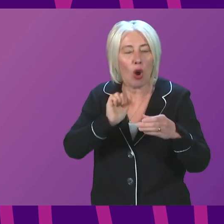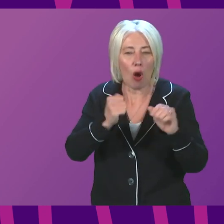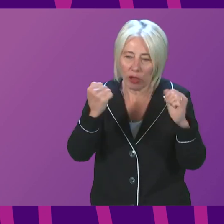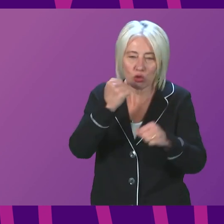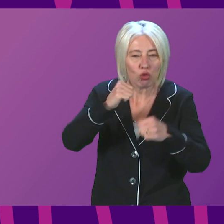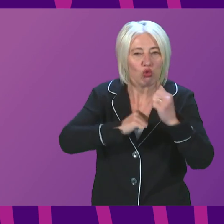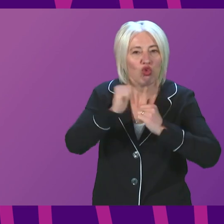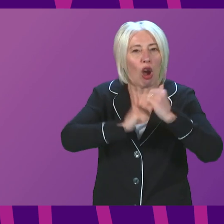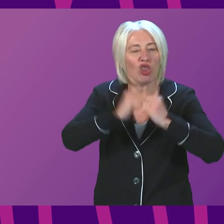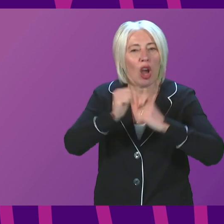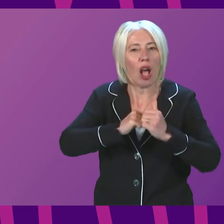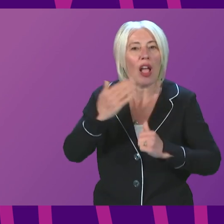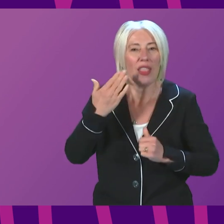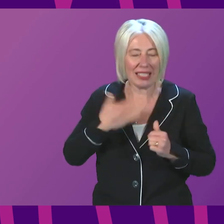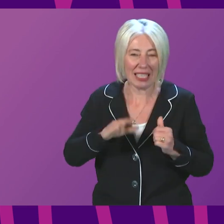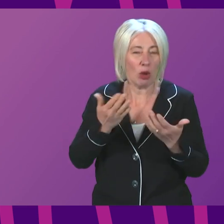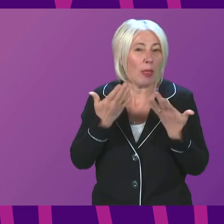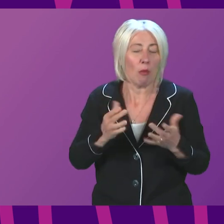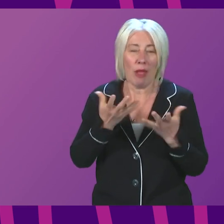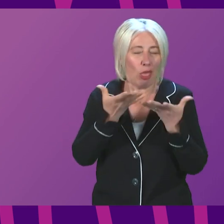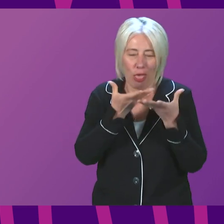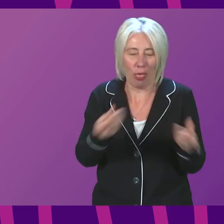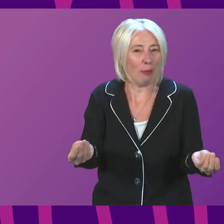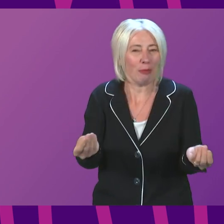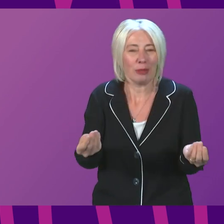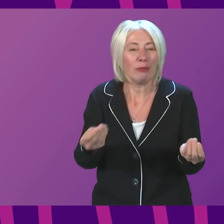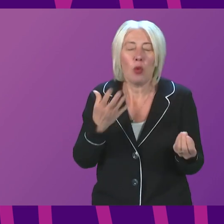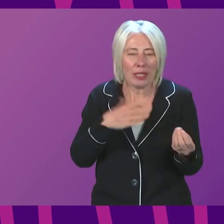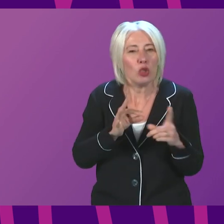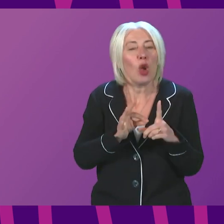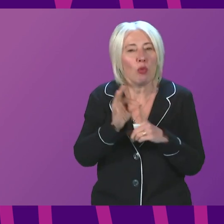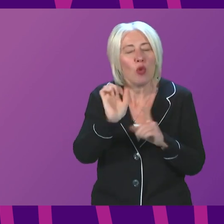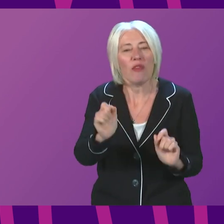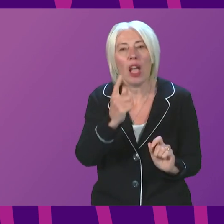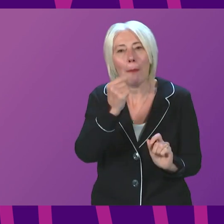that is “life-expired”—to use the technical term—and improvement of the capacity, reliability